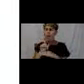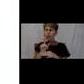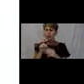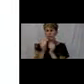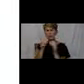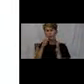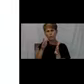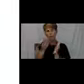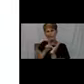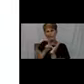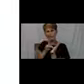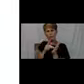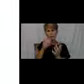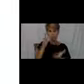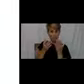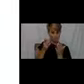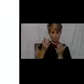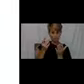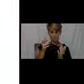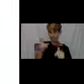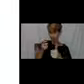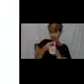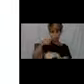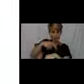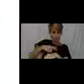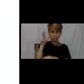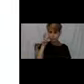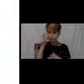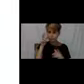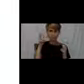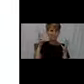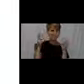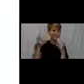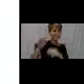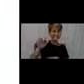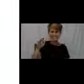For some it might be the first time hearing about it, somewhat familiar with the basics.